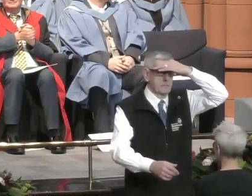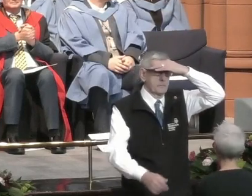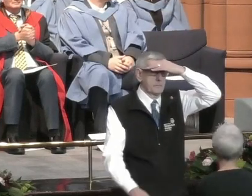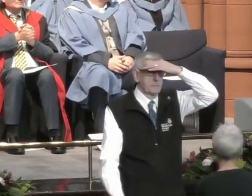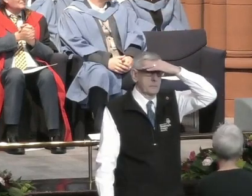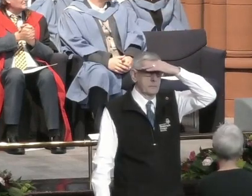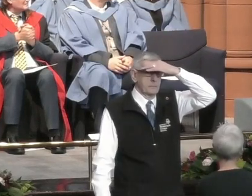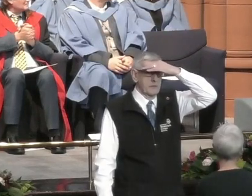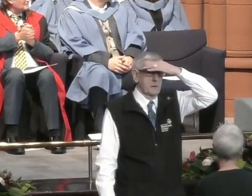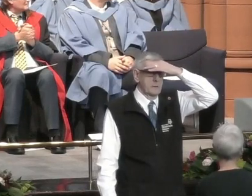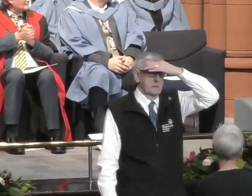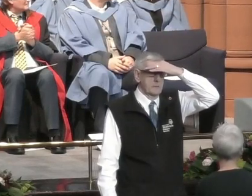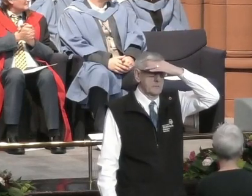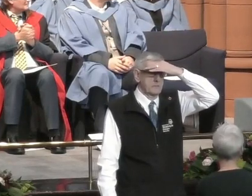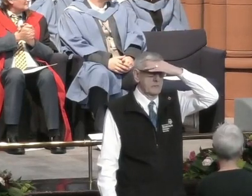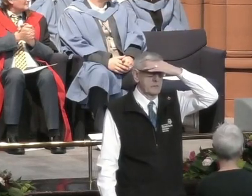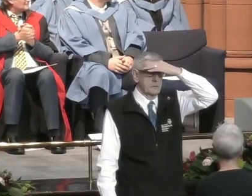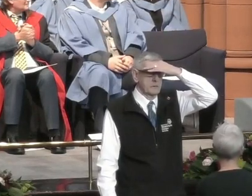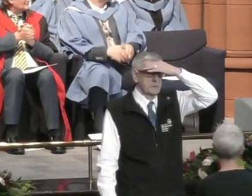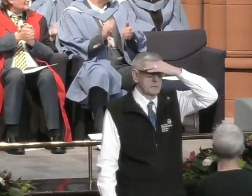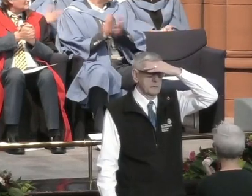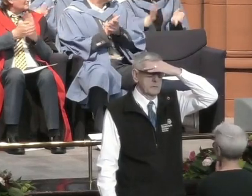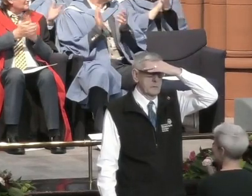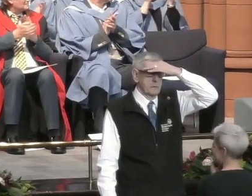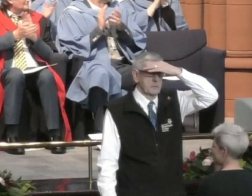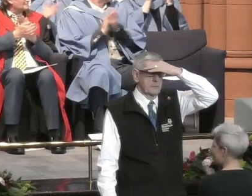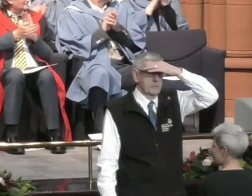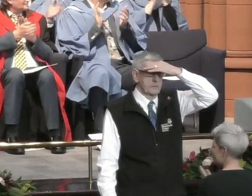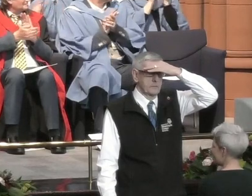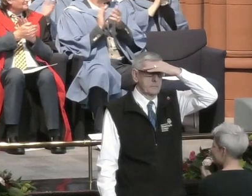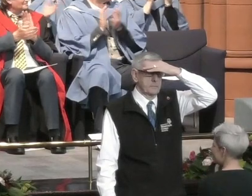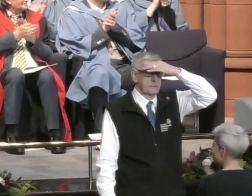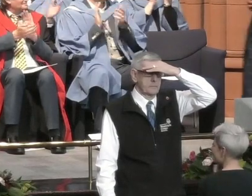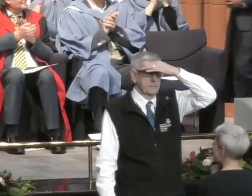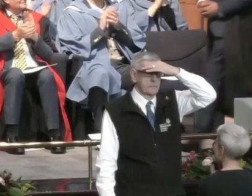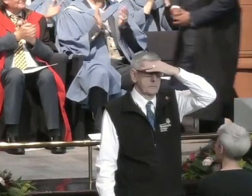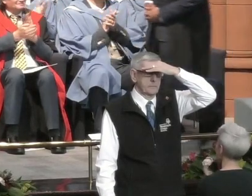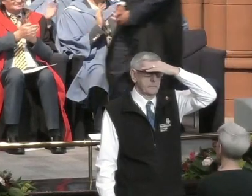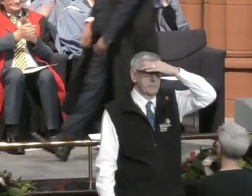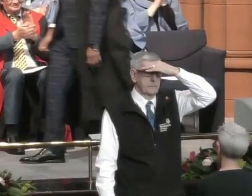Jnana Siva Akhil Kumar Tadi. (AUDIENCE APPLAUDS)